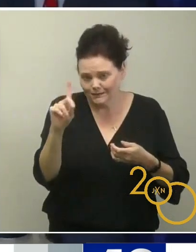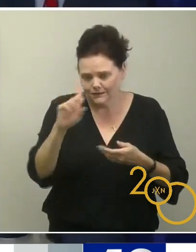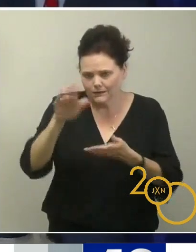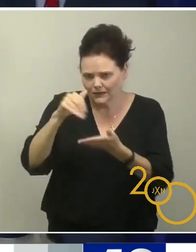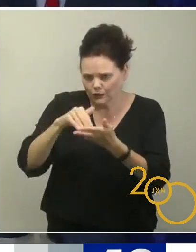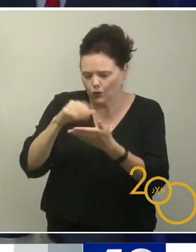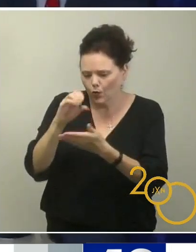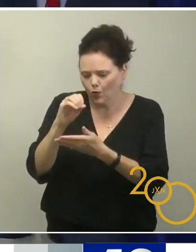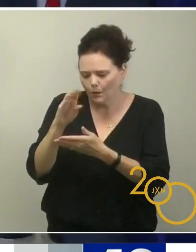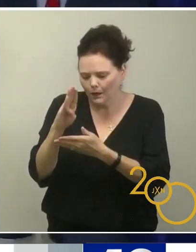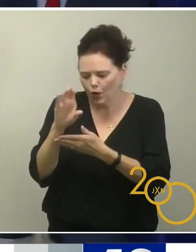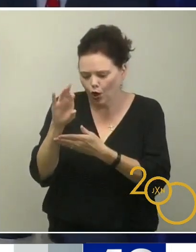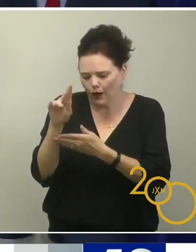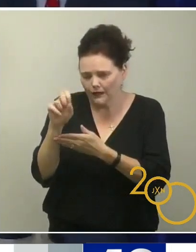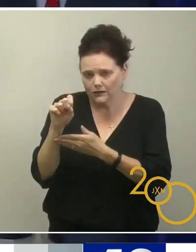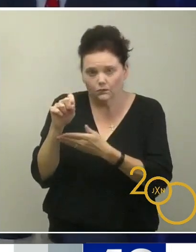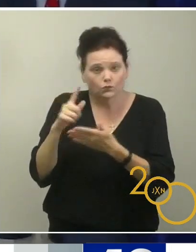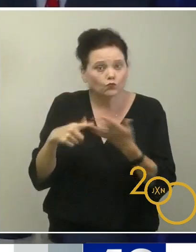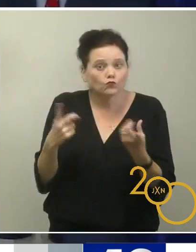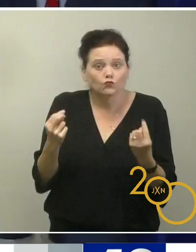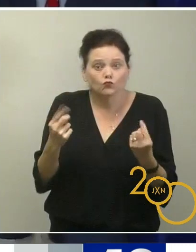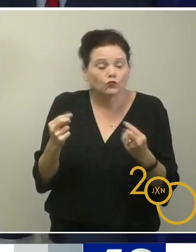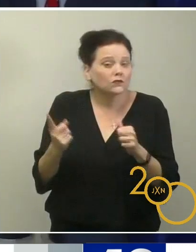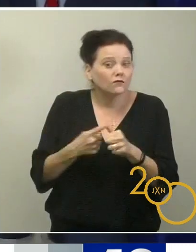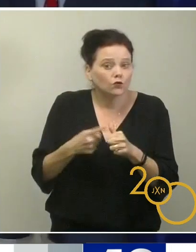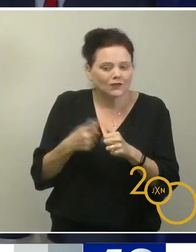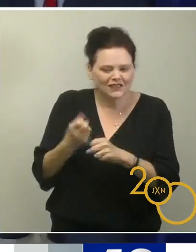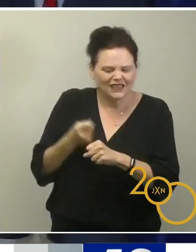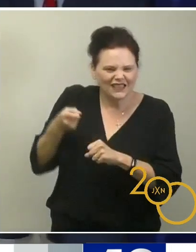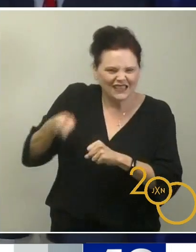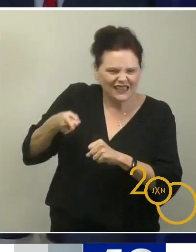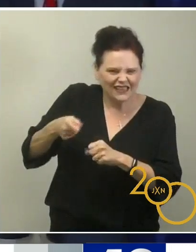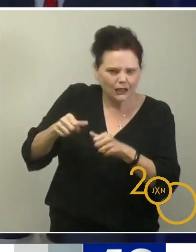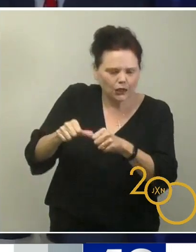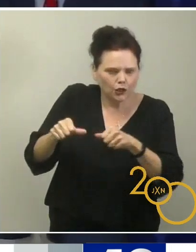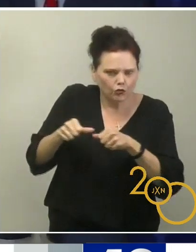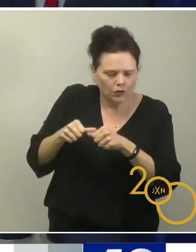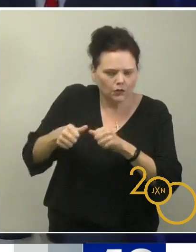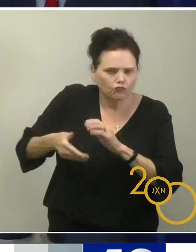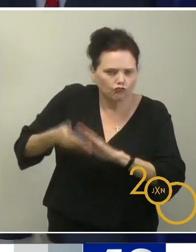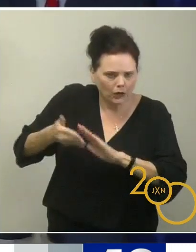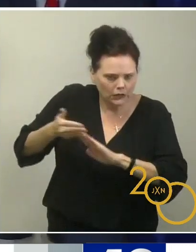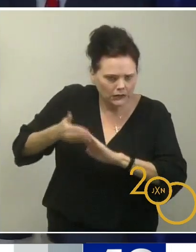TOMORROW MORNING WE WILL HAVE A UNIFIED INCIDENT COMMAND CENTER AT OB CURTIS.